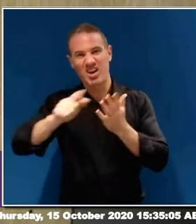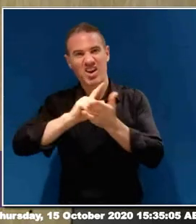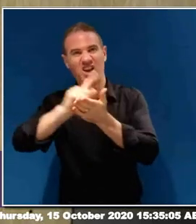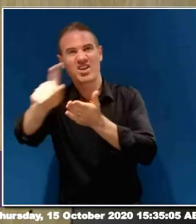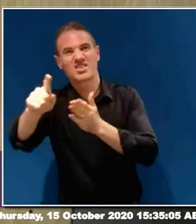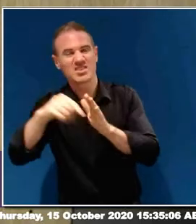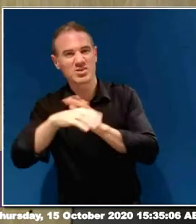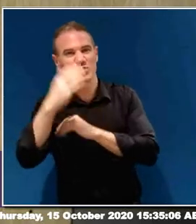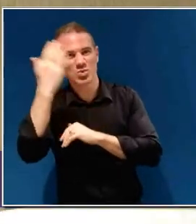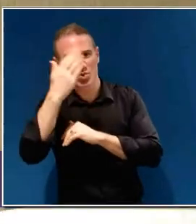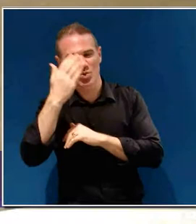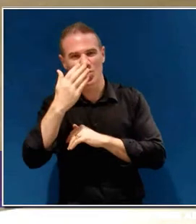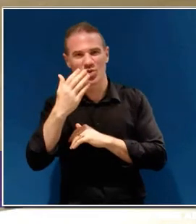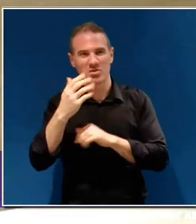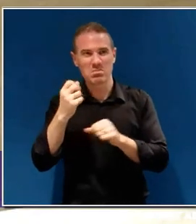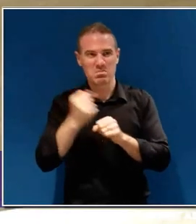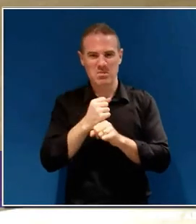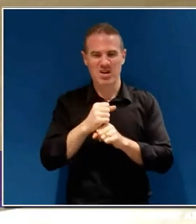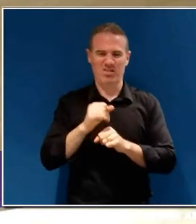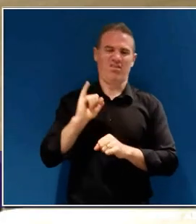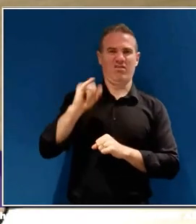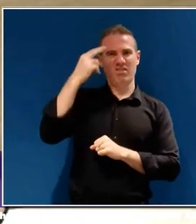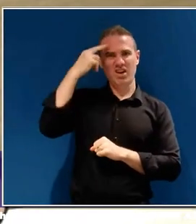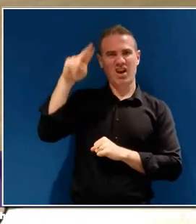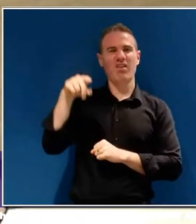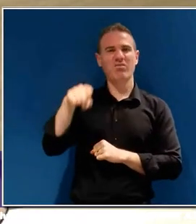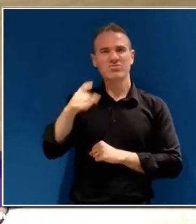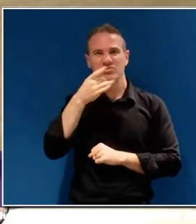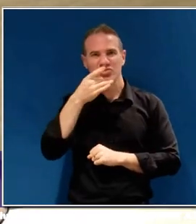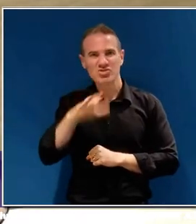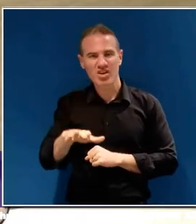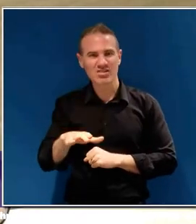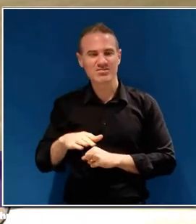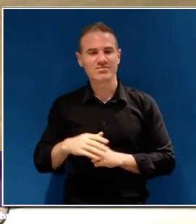even if entirely unintentional. Yes. OK.